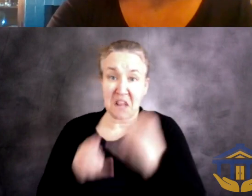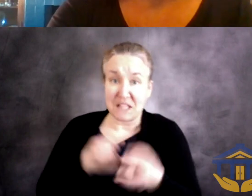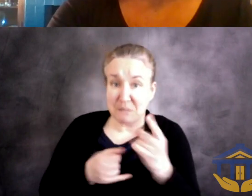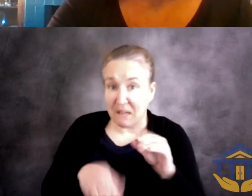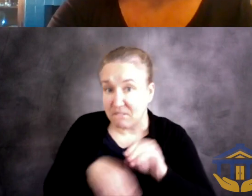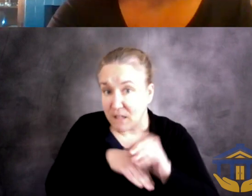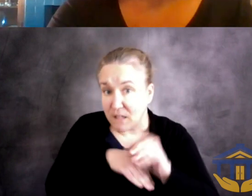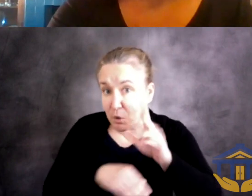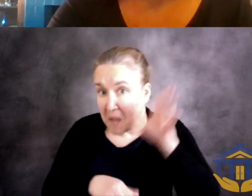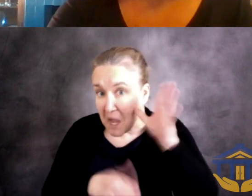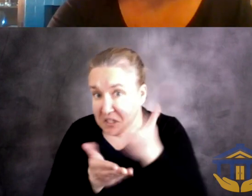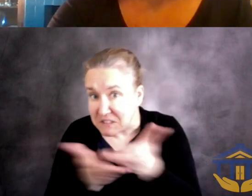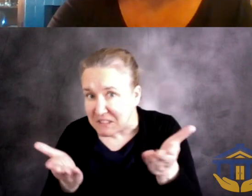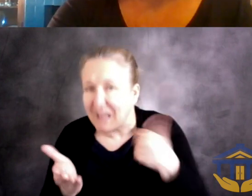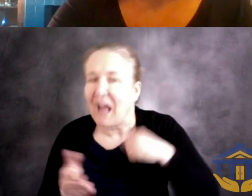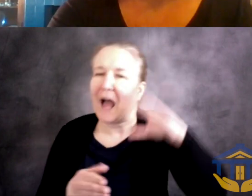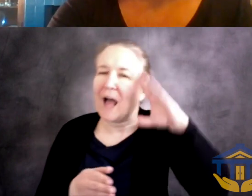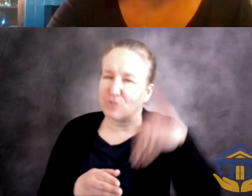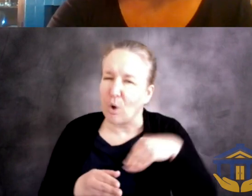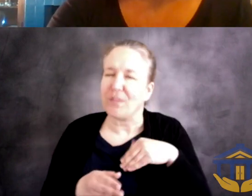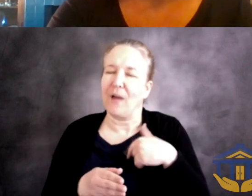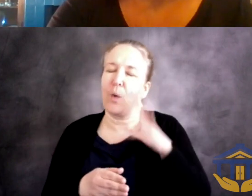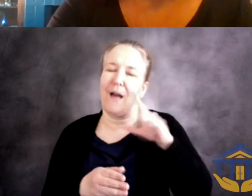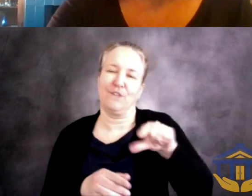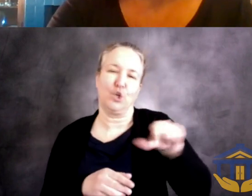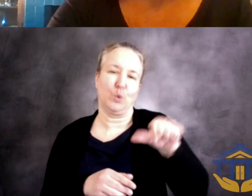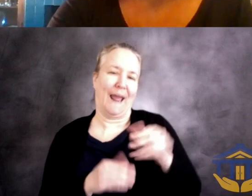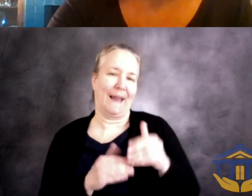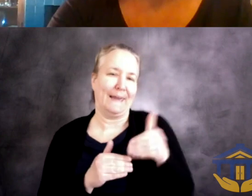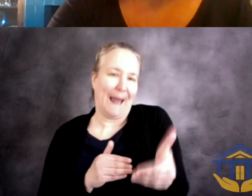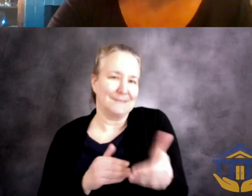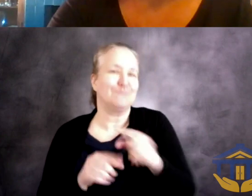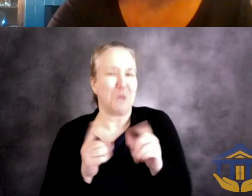I know we're going to be speaking with them directly so, um, during our session so if we